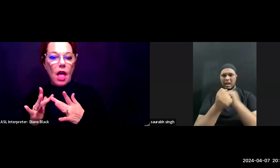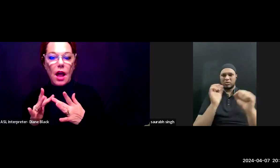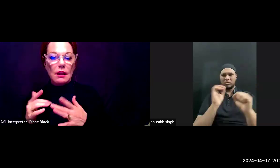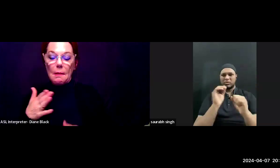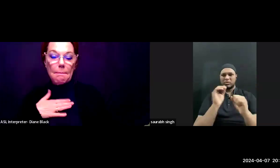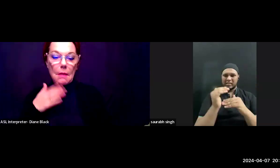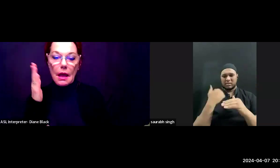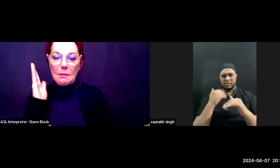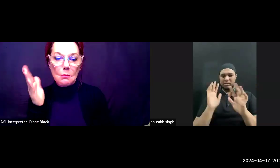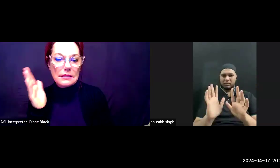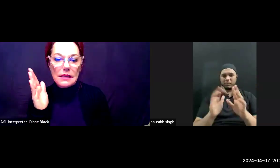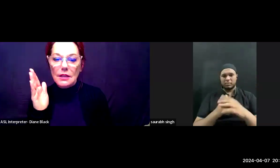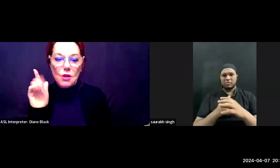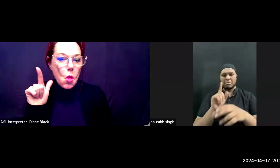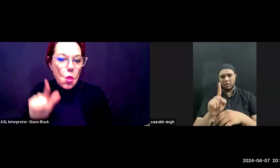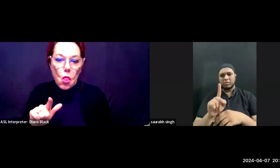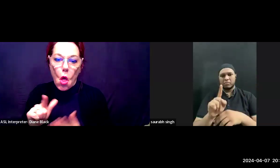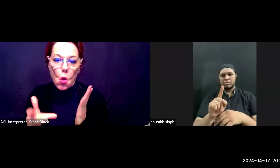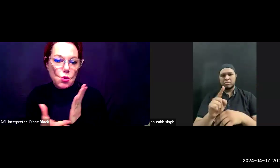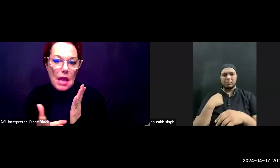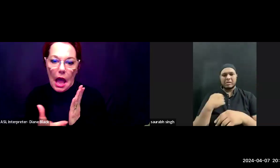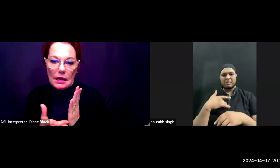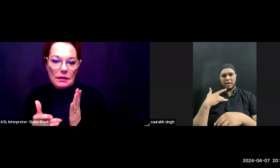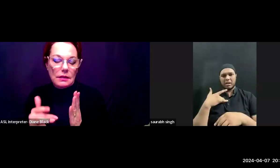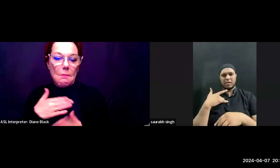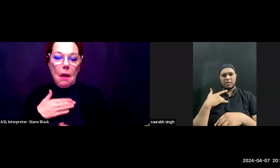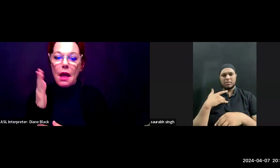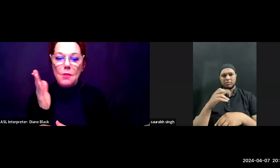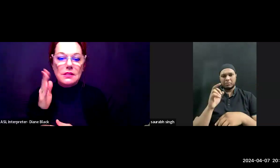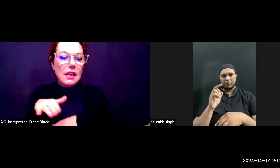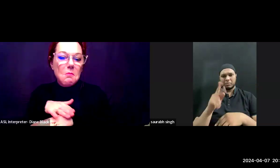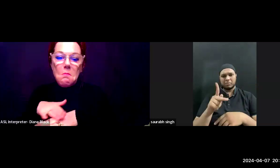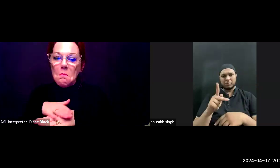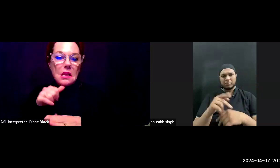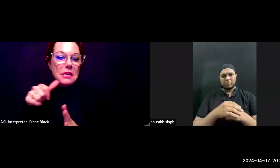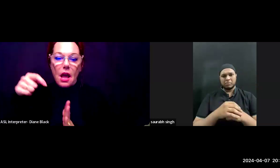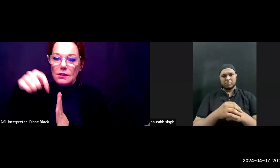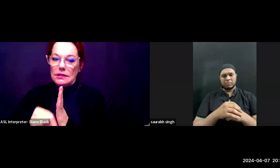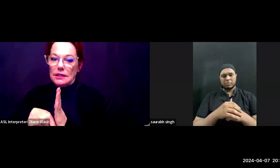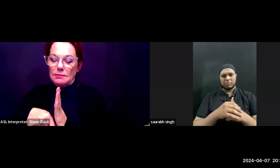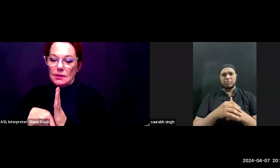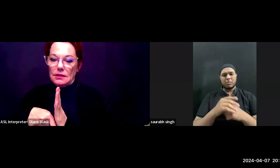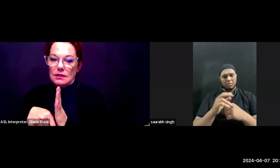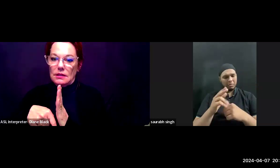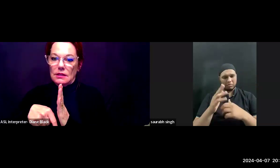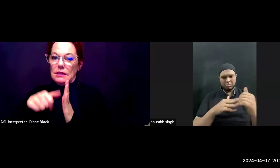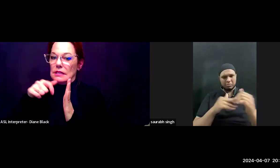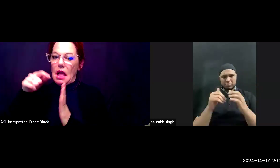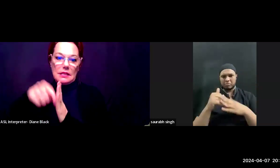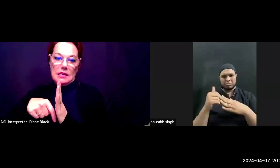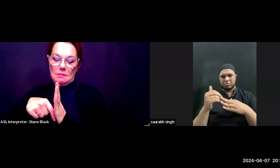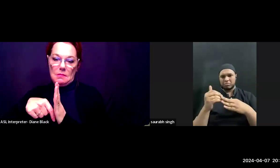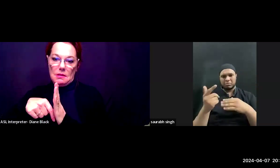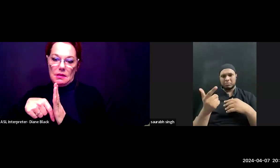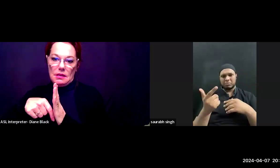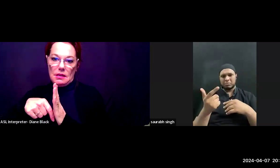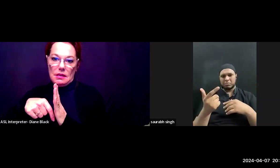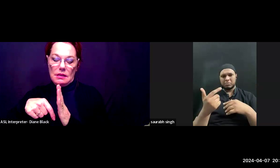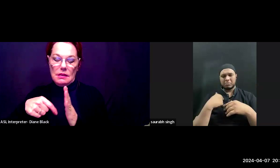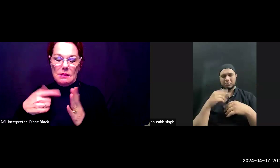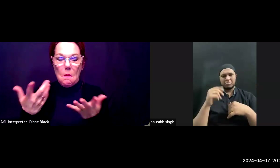high tech. in fact that's how I felt. all right um otherwise it will be uh I don't know if it be if